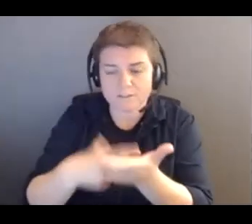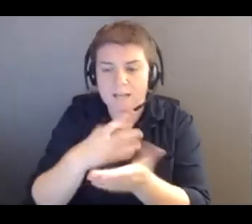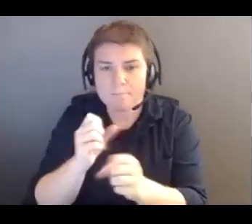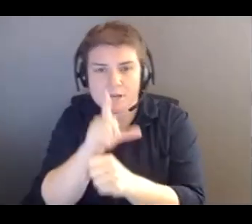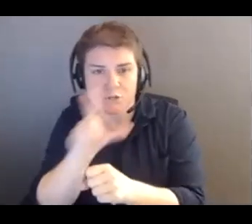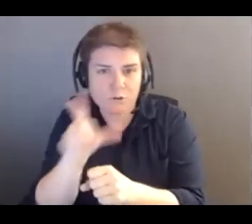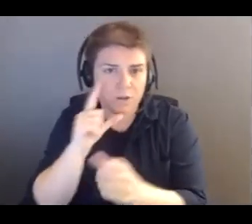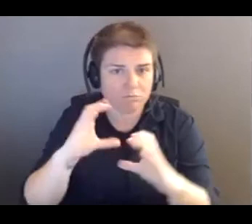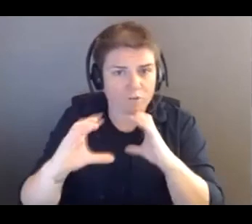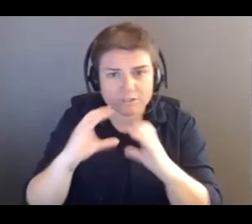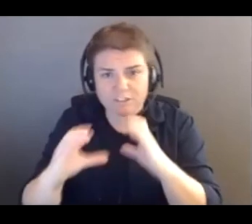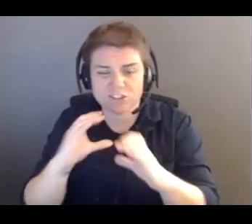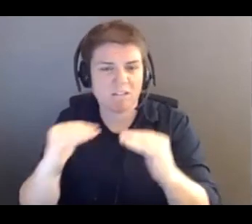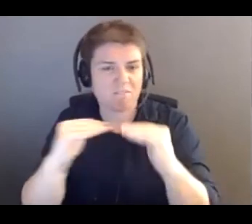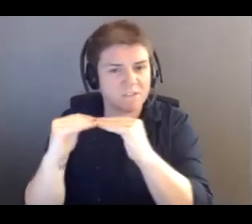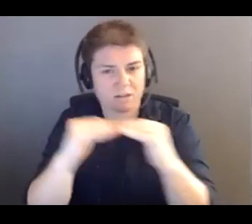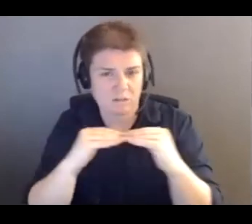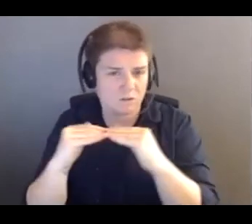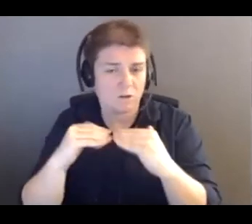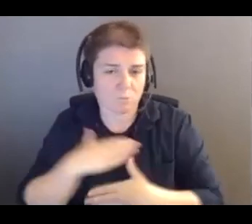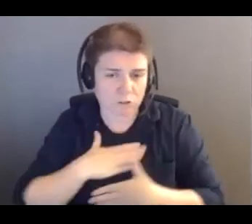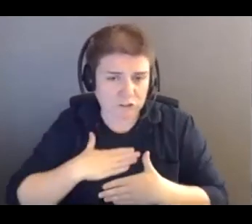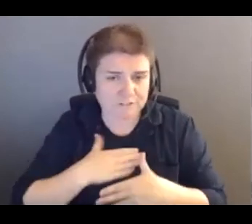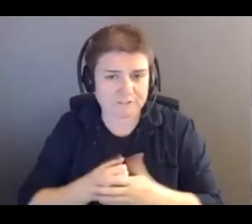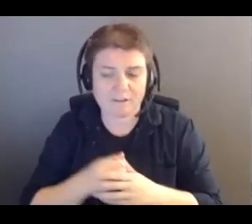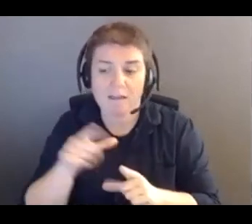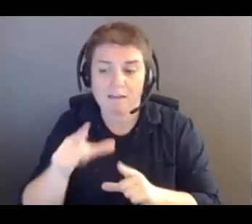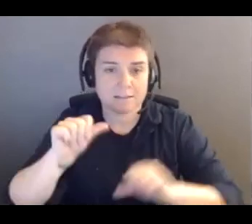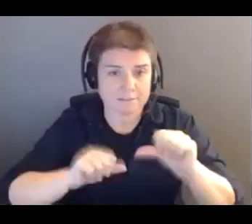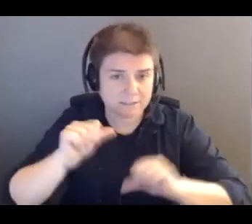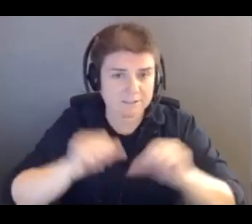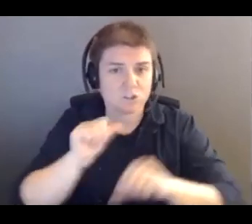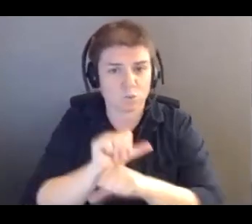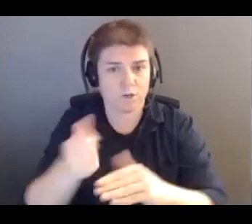and appreciative, and that assessors are acting within the Group Agreements and process outlined